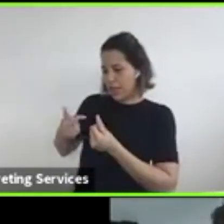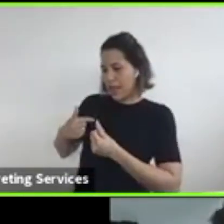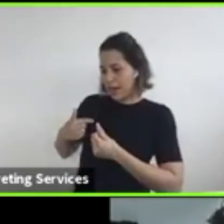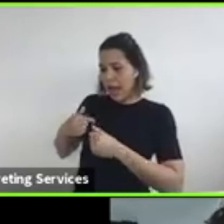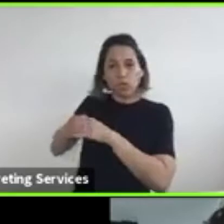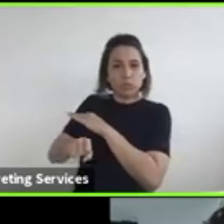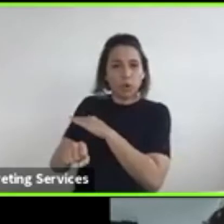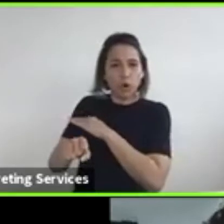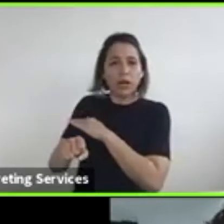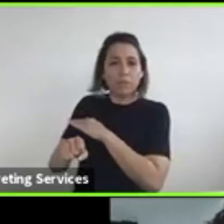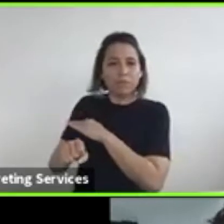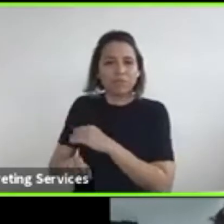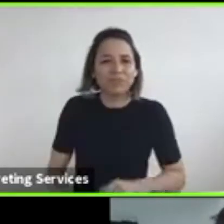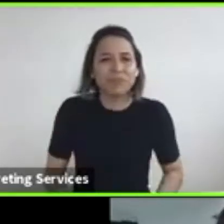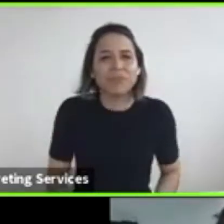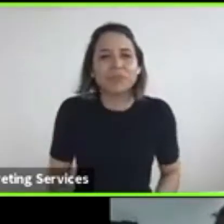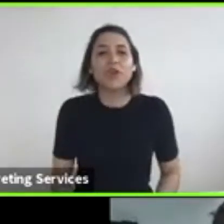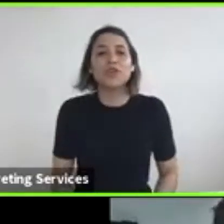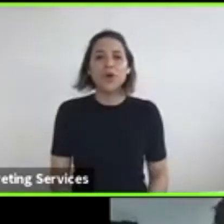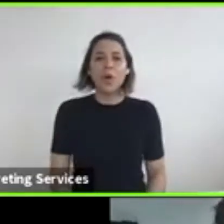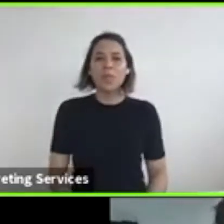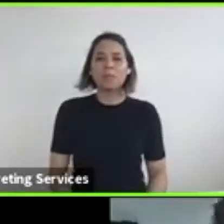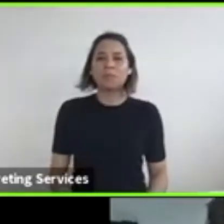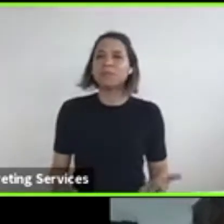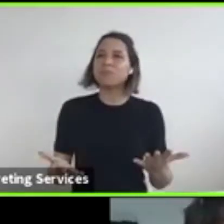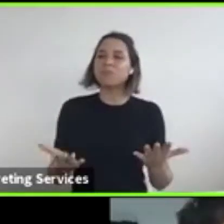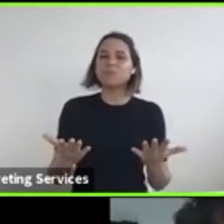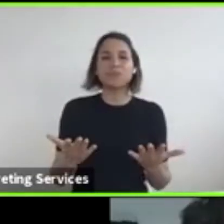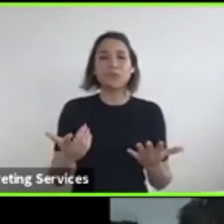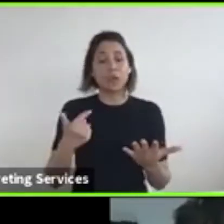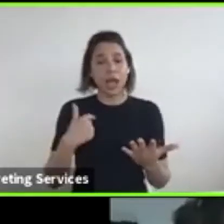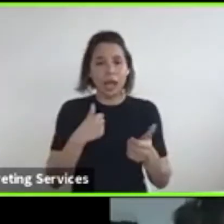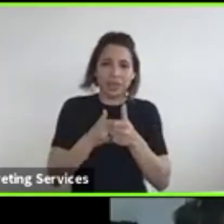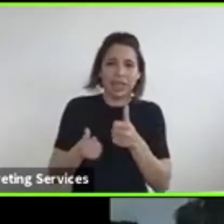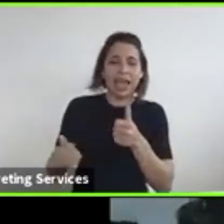I COME TO MY WORK, AS THE EXECUTIVE DIRECTOR OF AN ADVOCACY ORGANIZATION